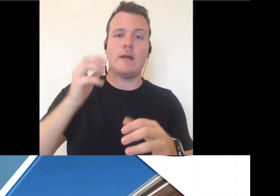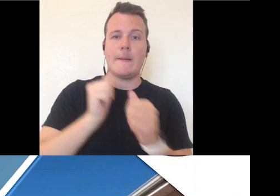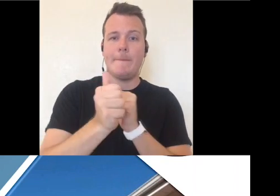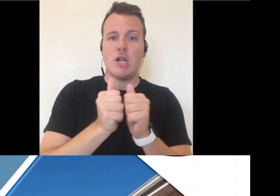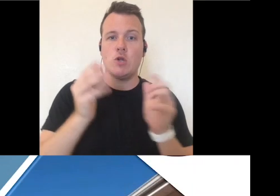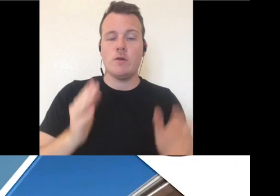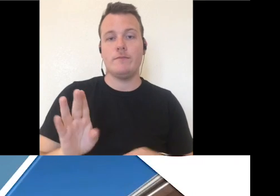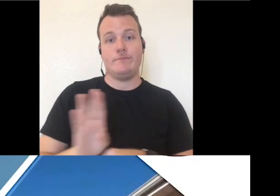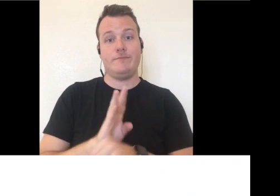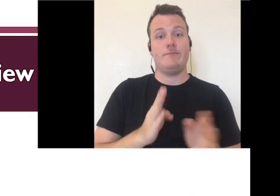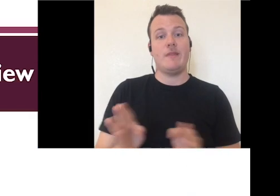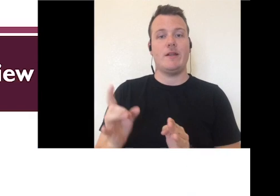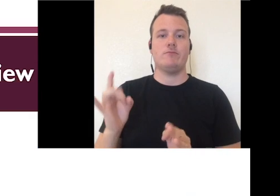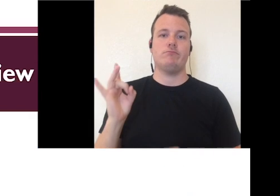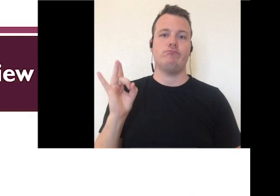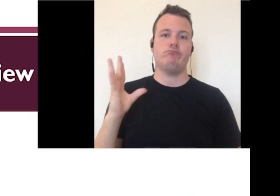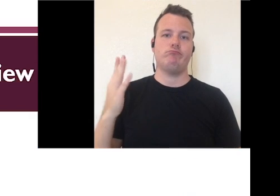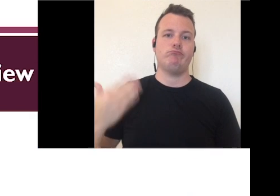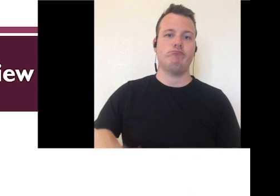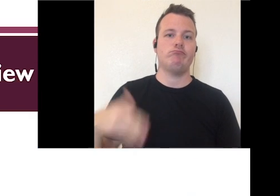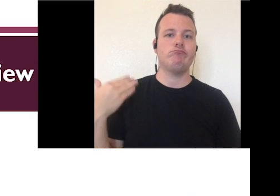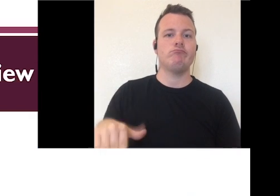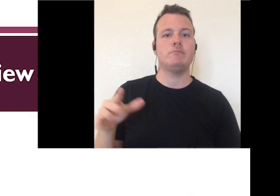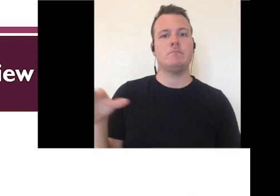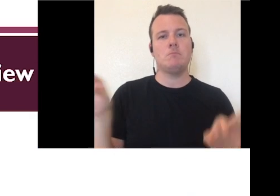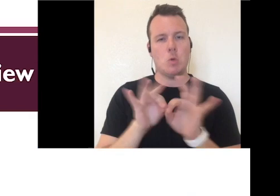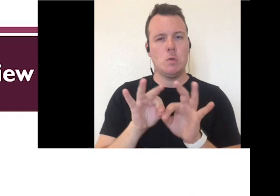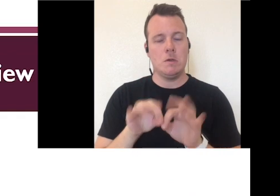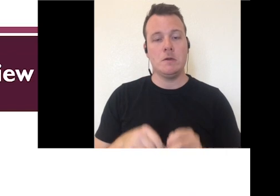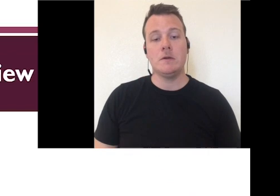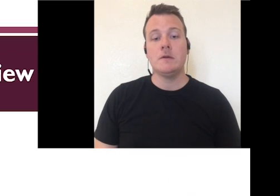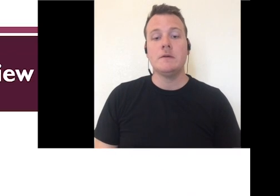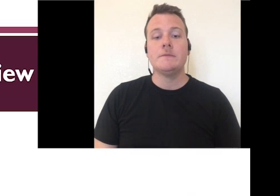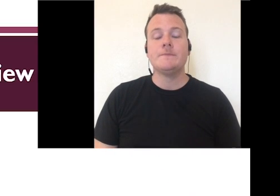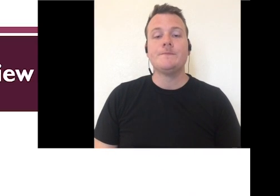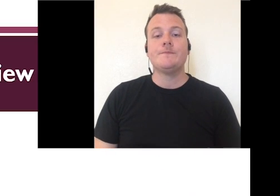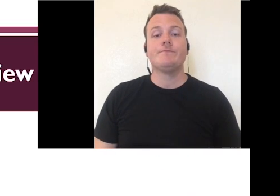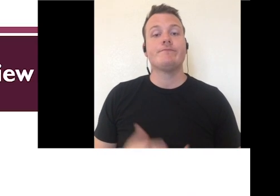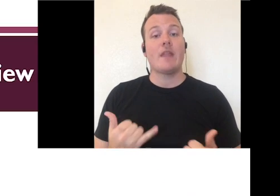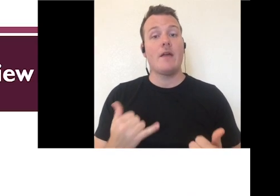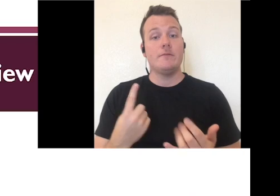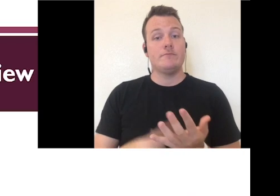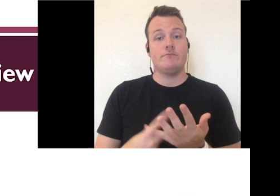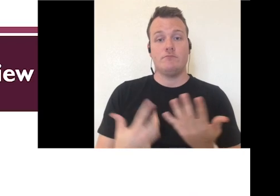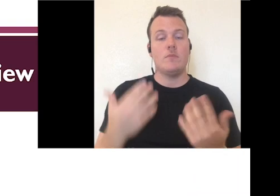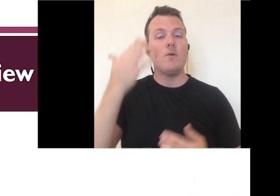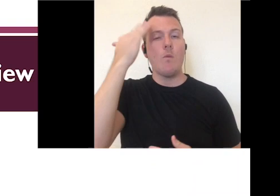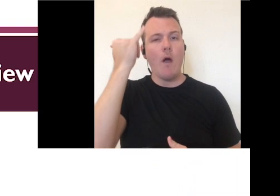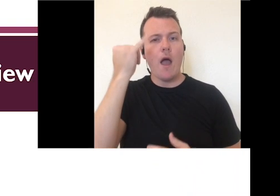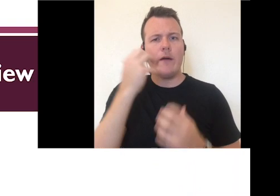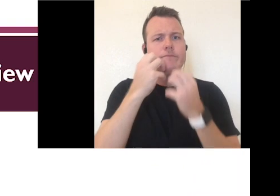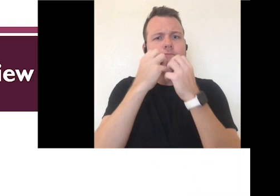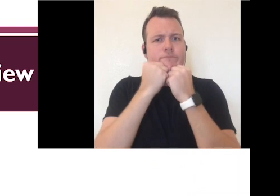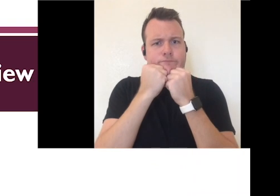really essential. So what are we going to do here? Well the first thing we're going to do is we're going to talk about why you care about doing a business plan, and